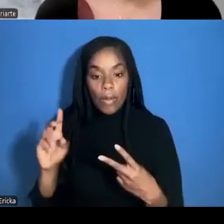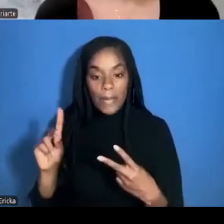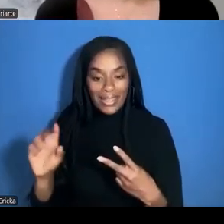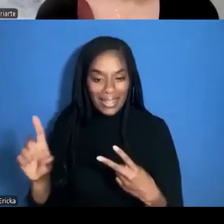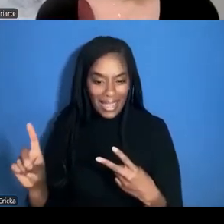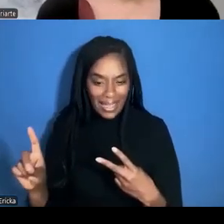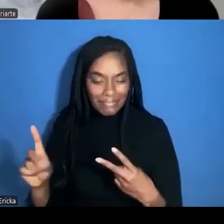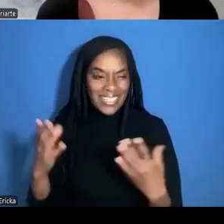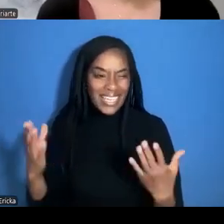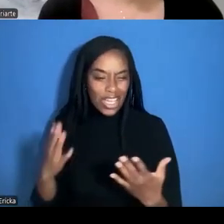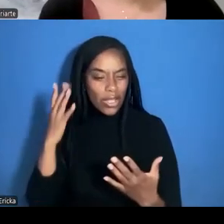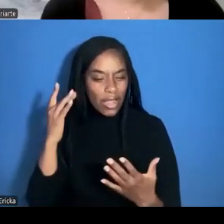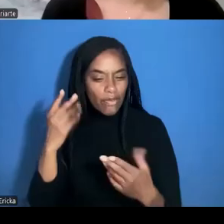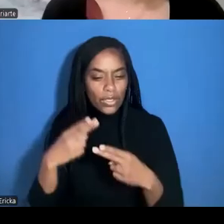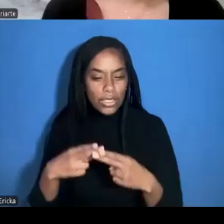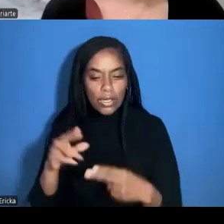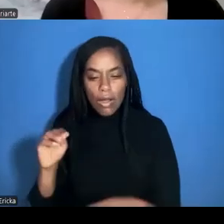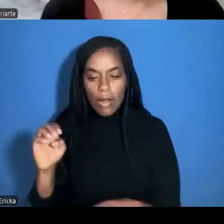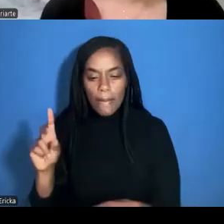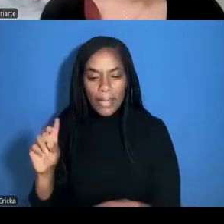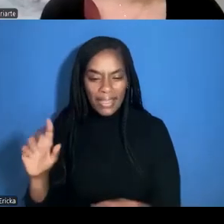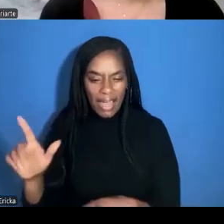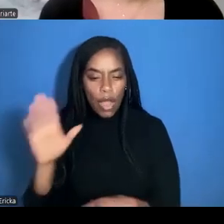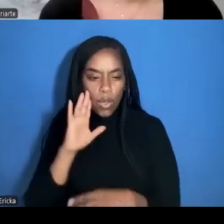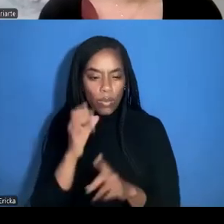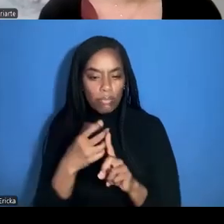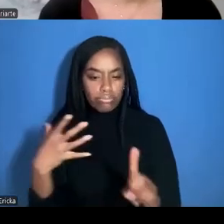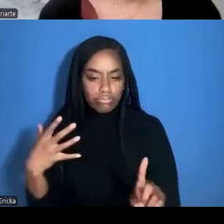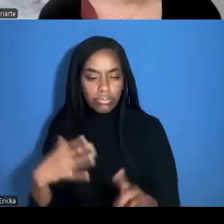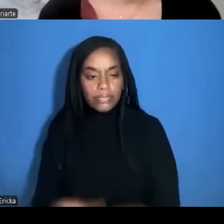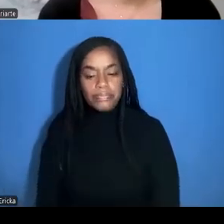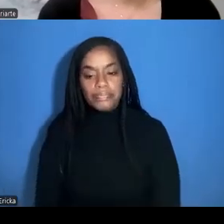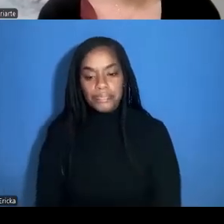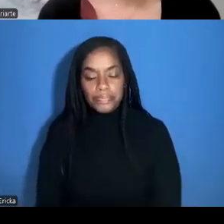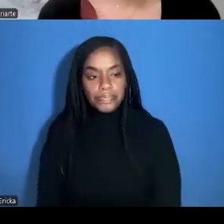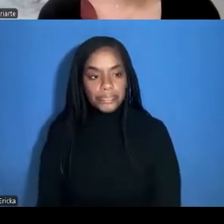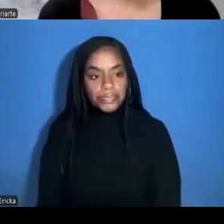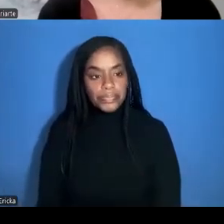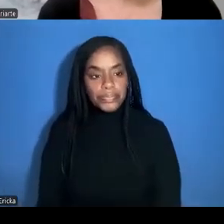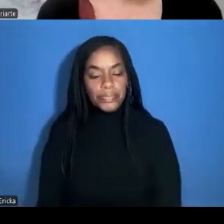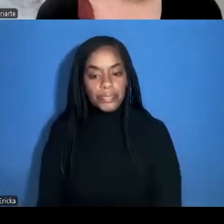We'll discuss all of these things in further detail as we move along.